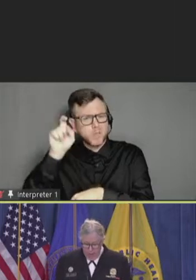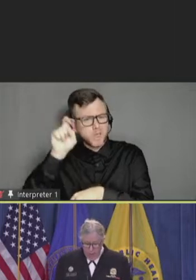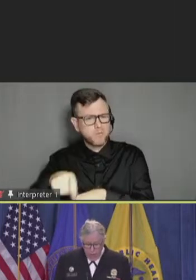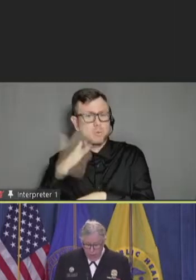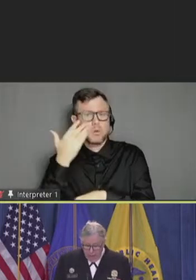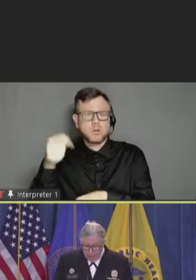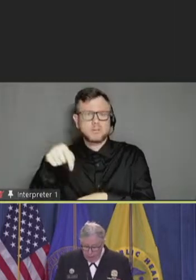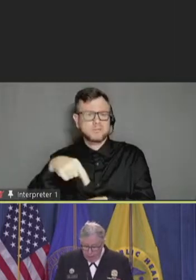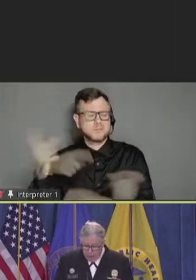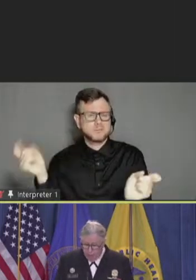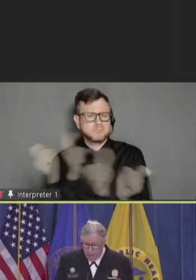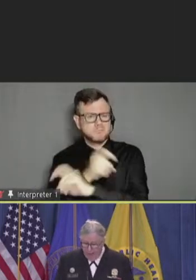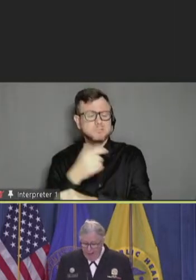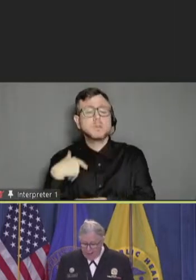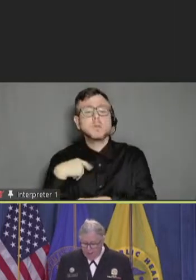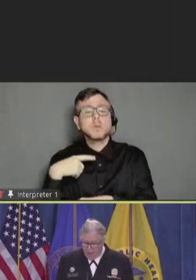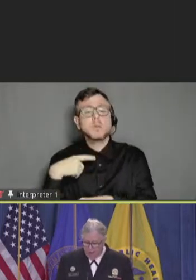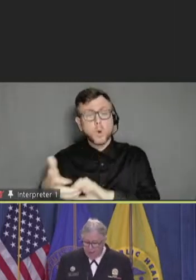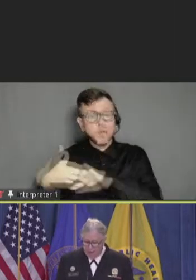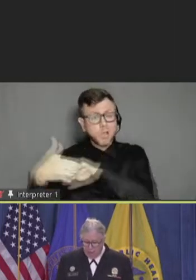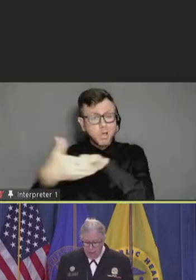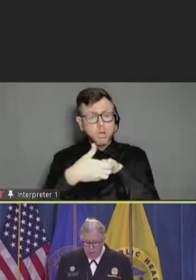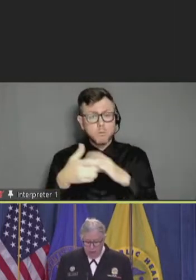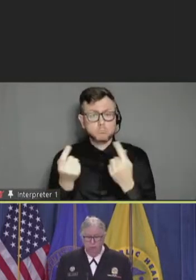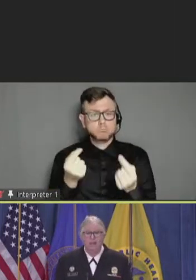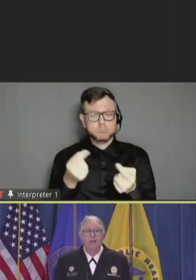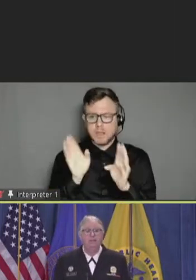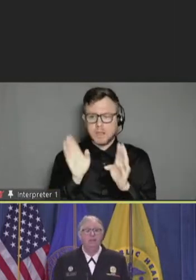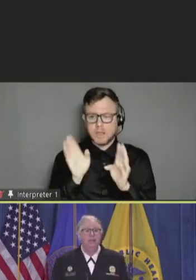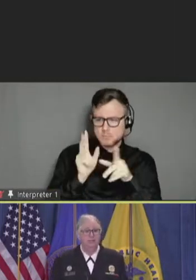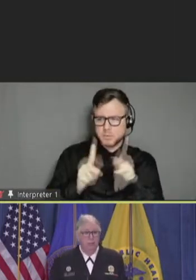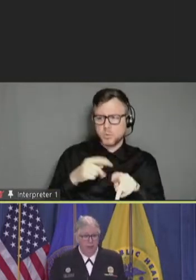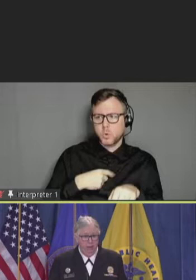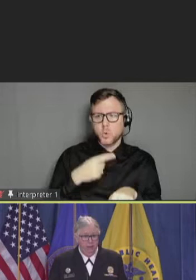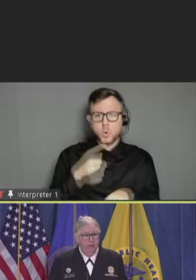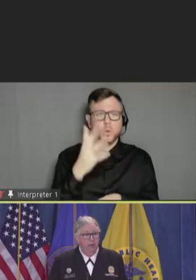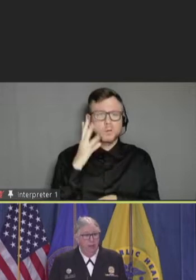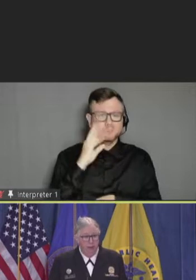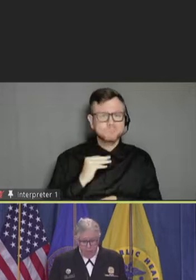Through collaboration, we are actively listening to patients with lived experience, their caregivers